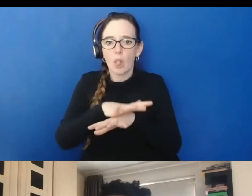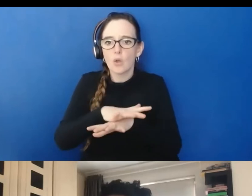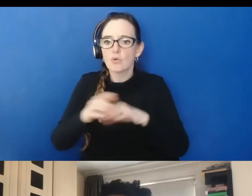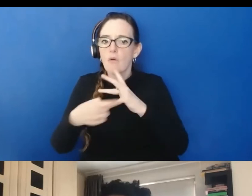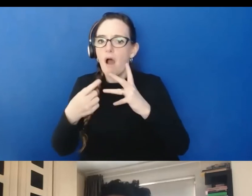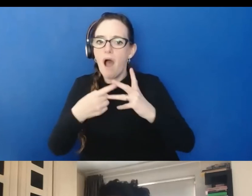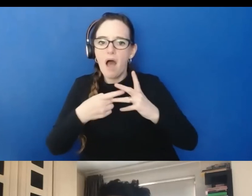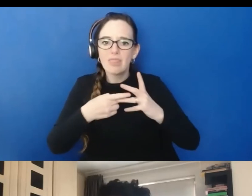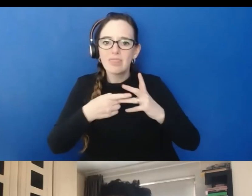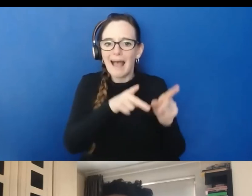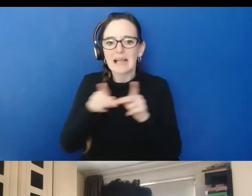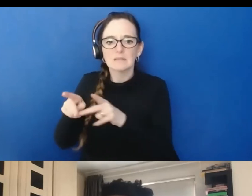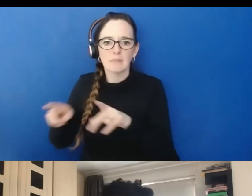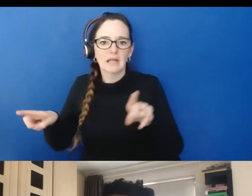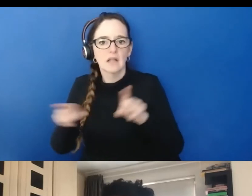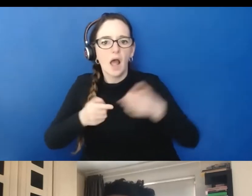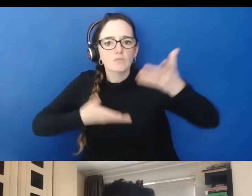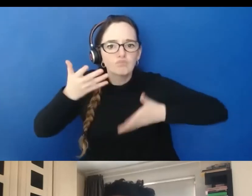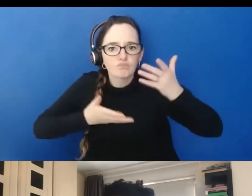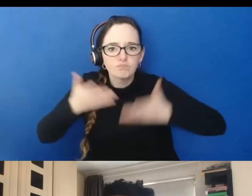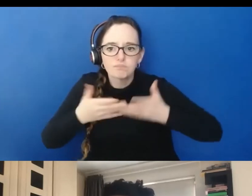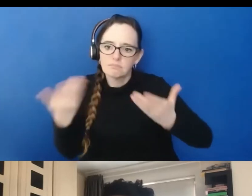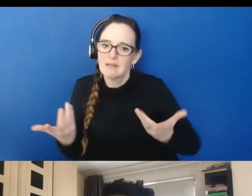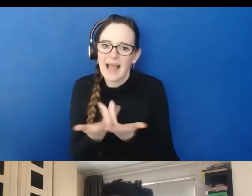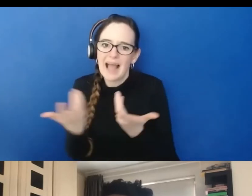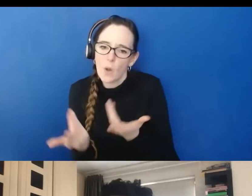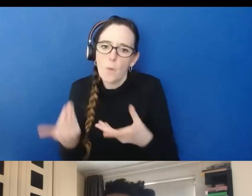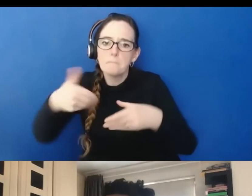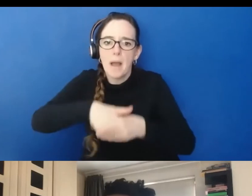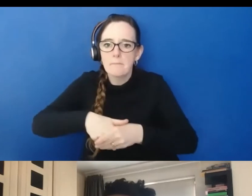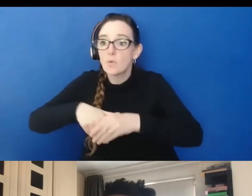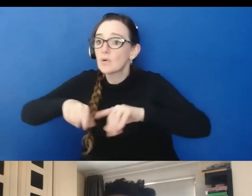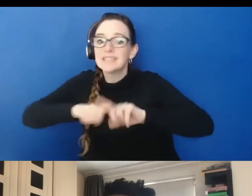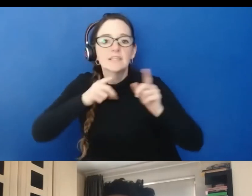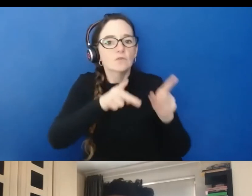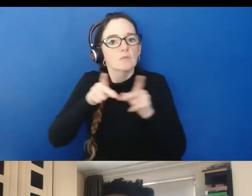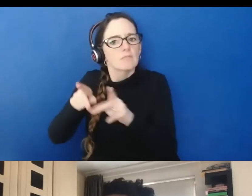other ways of, other languages. It comes to the beginning.